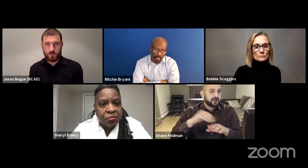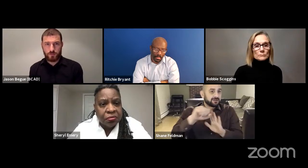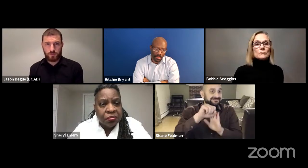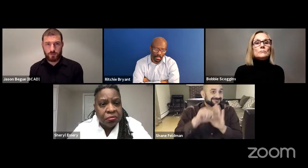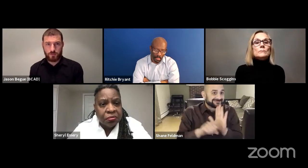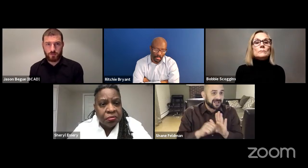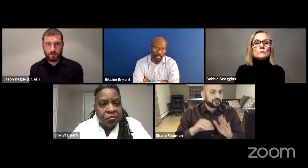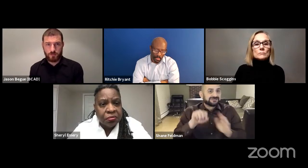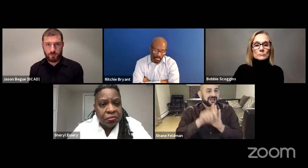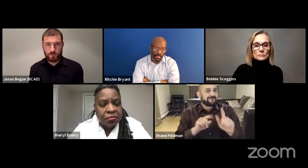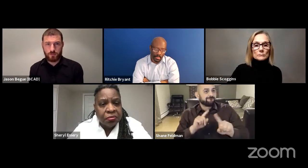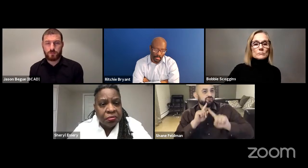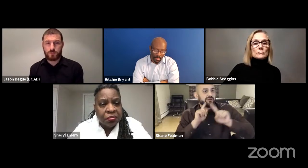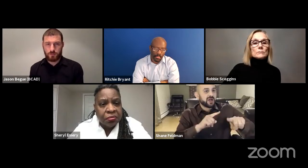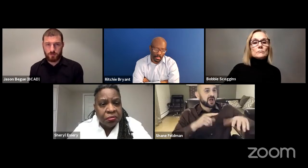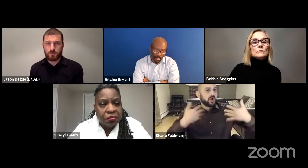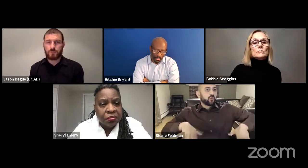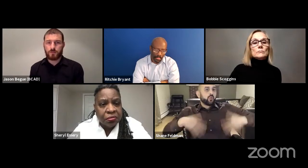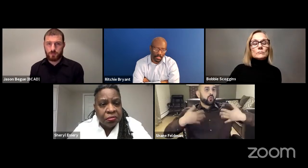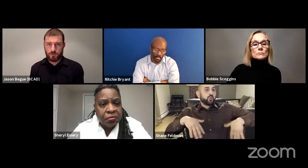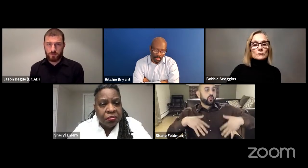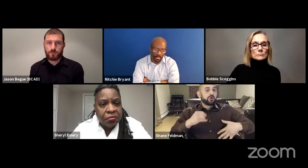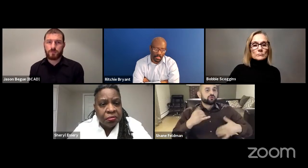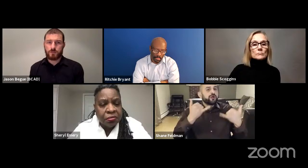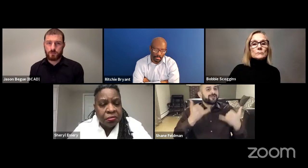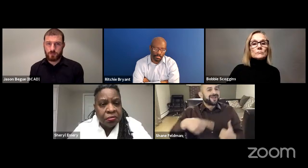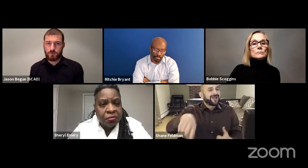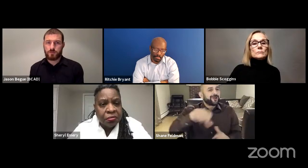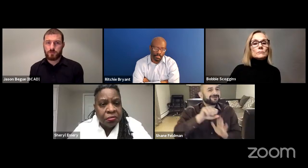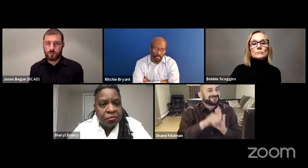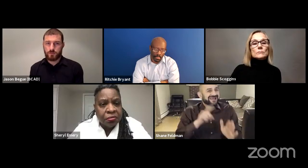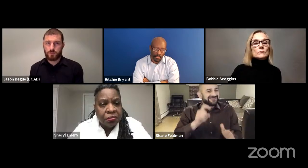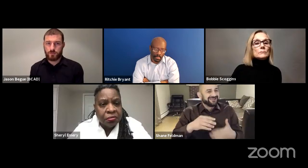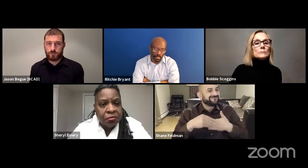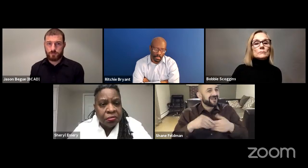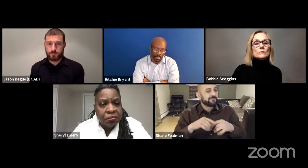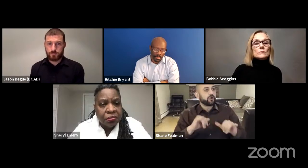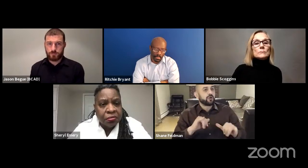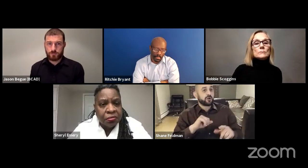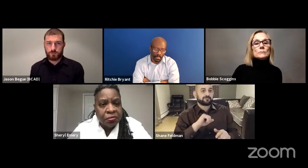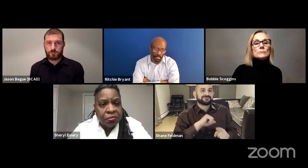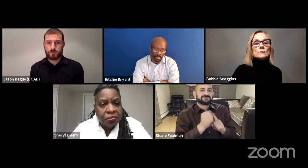case. It had a very negative impact on the states and states had to react in real‑time.